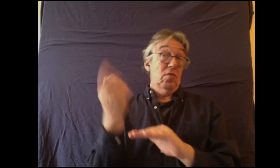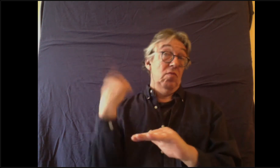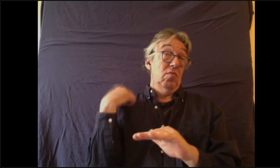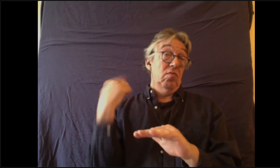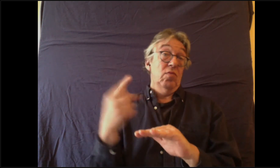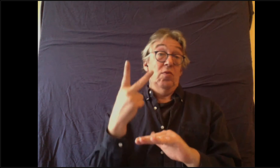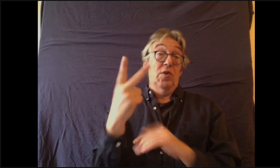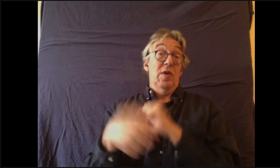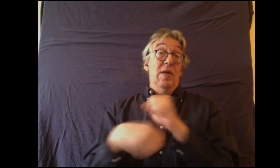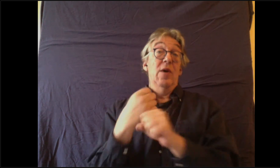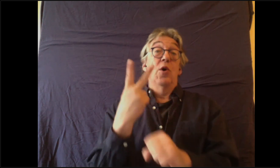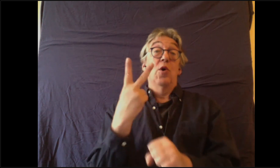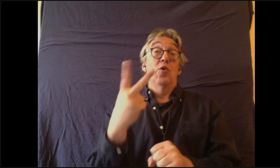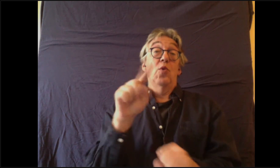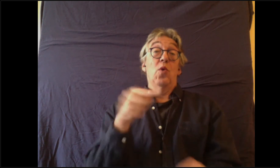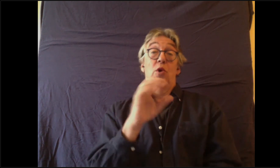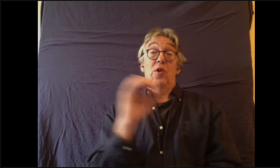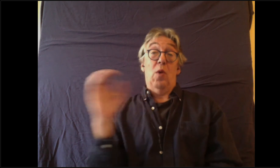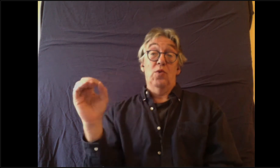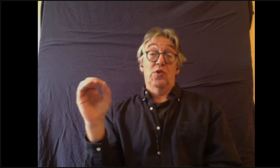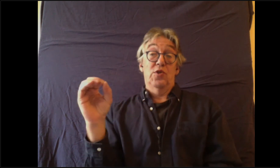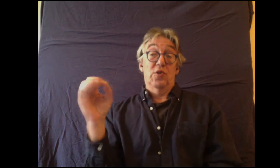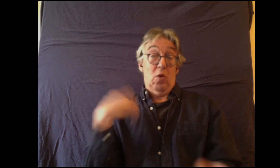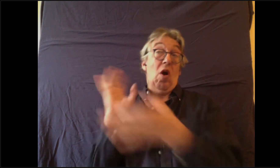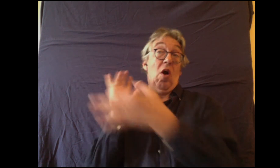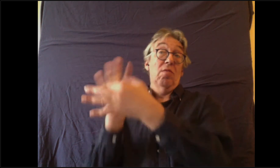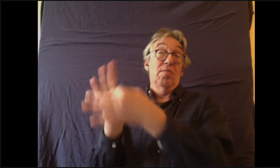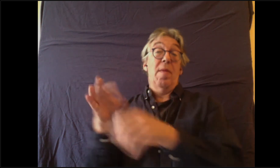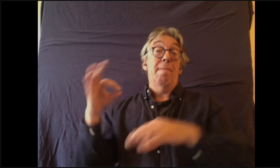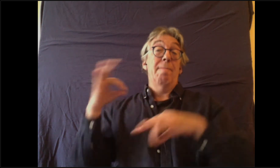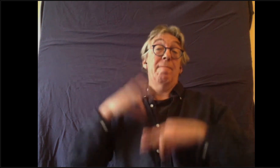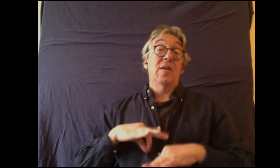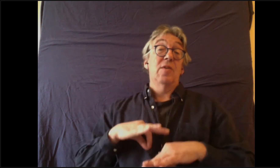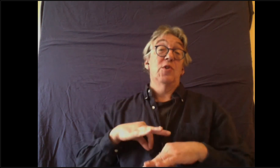It's registered under the ministry of labor and social protection.